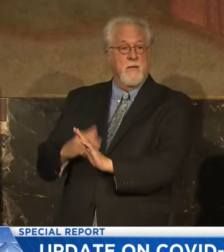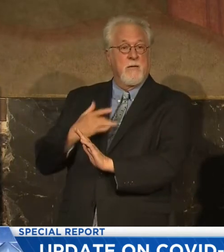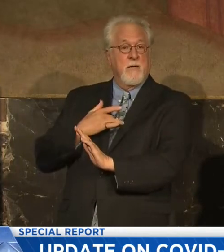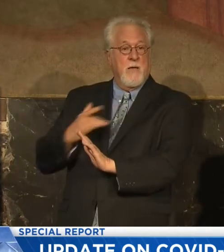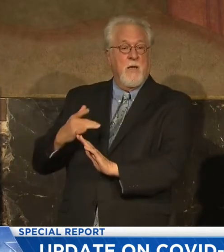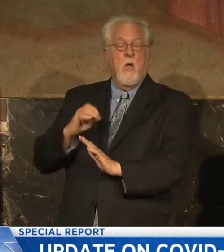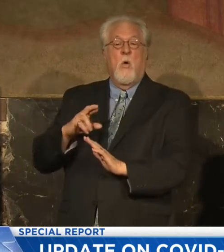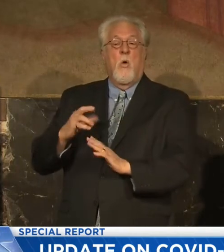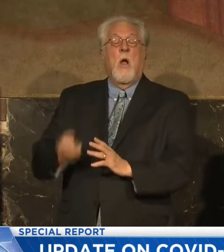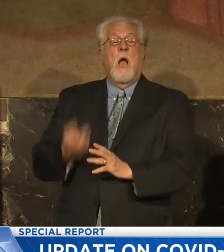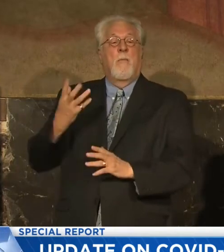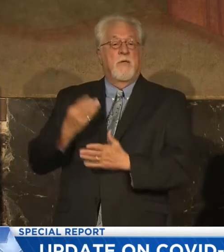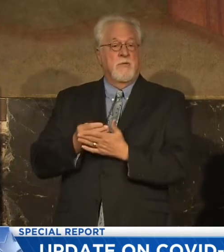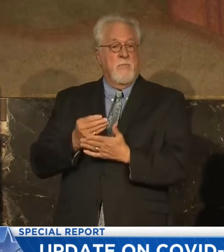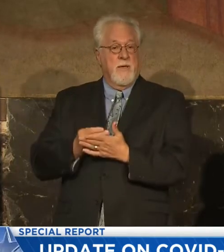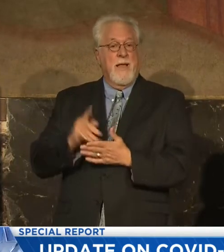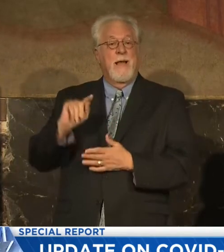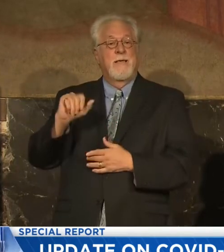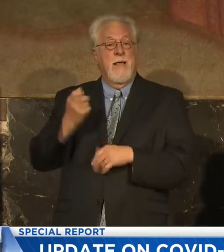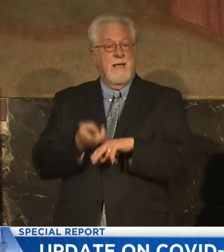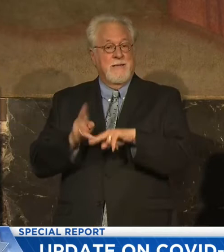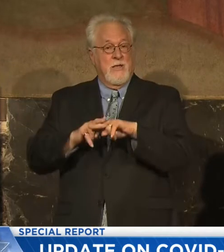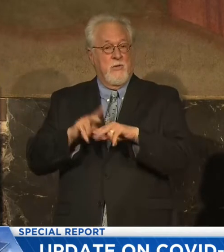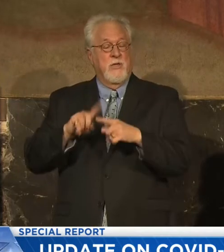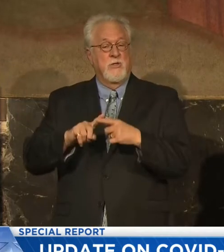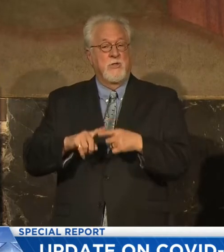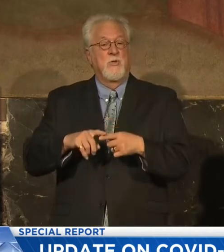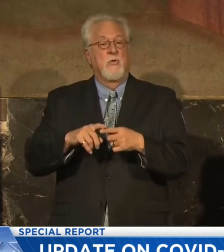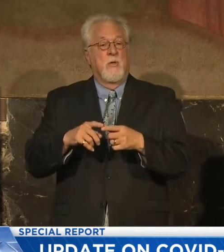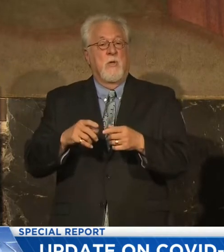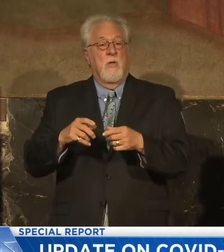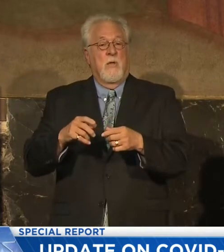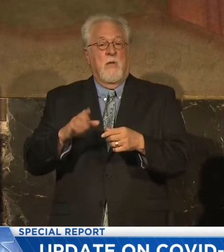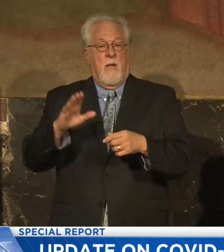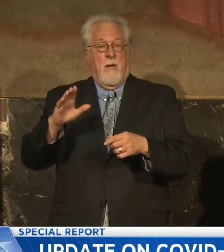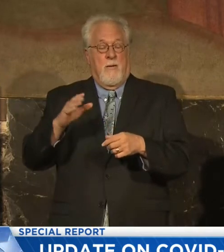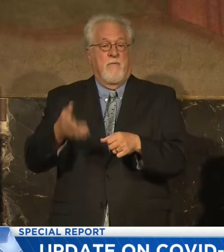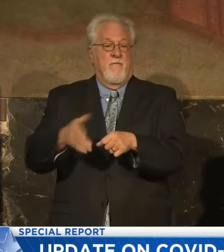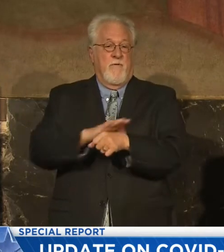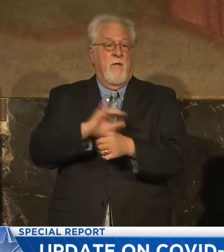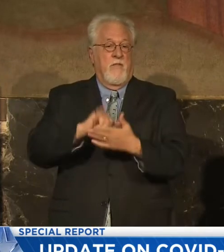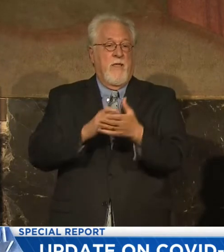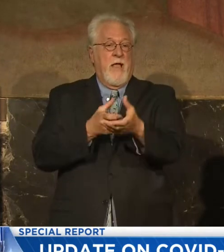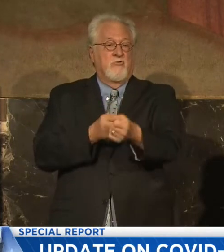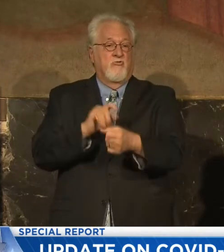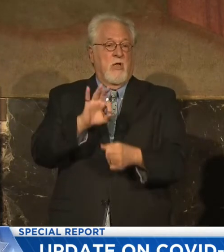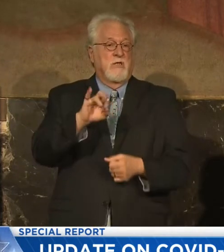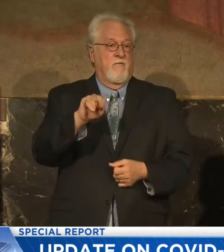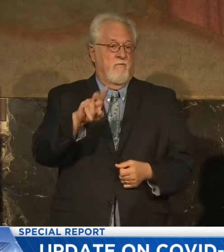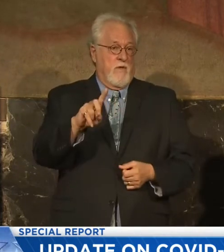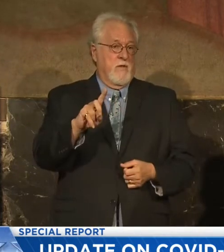BUSINESS, PUT IT IN THE UNEMPLOYMENT INSURANCE PRESS FUND.